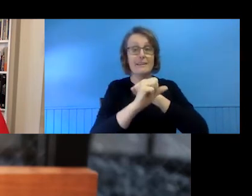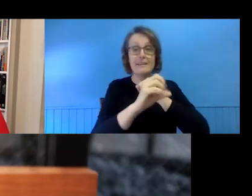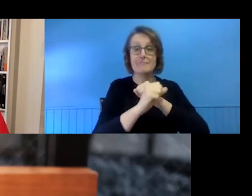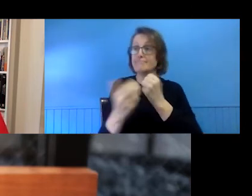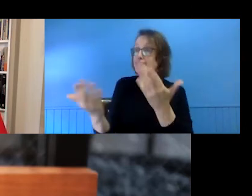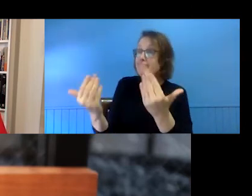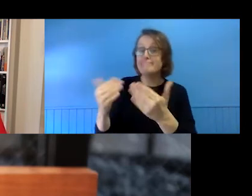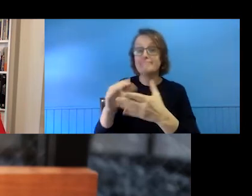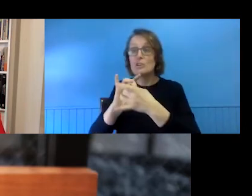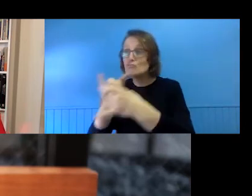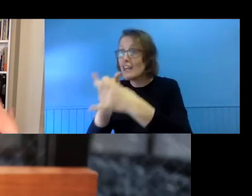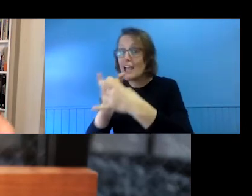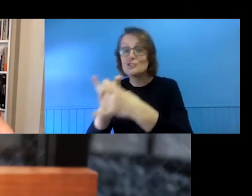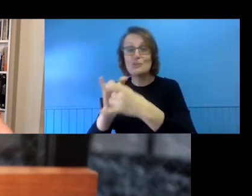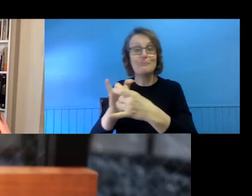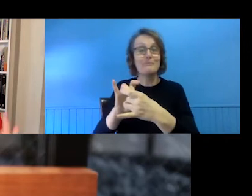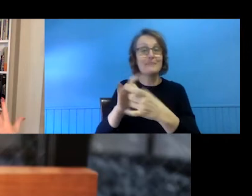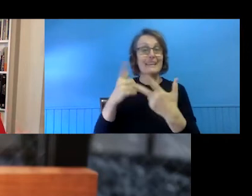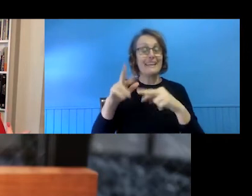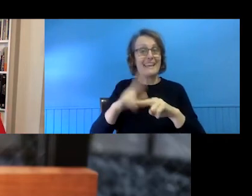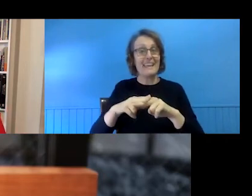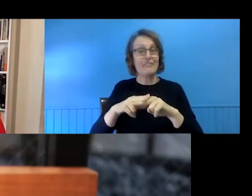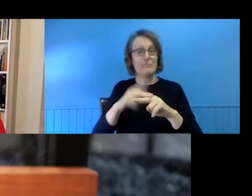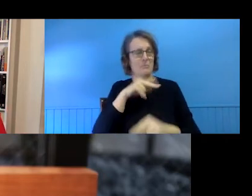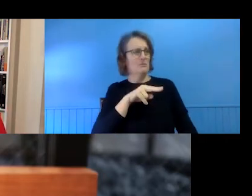relationships with people, and you have that stink of desperation on